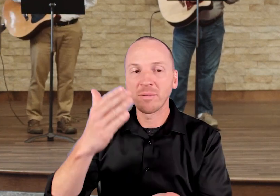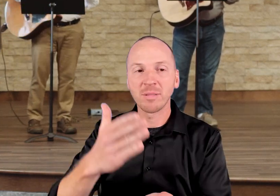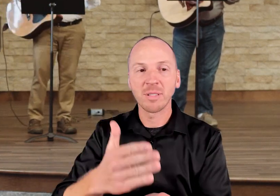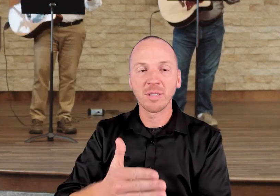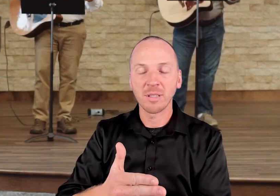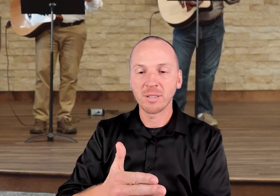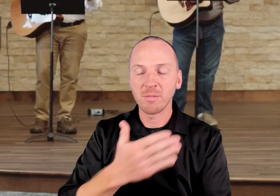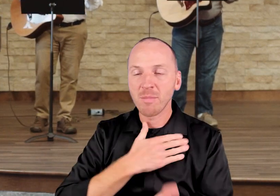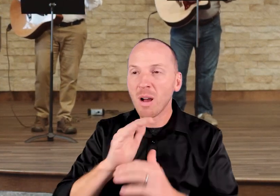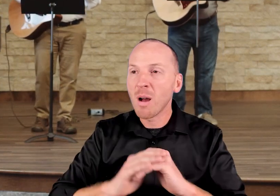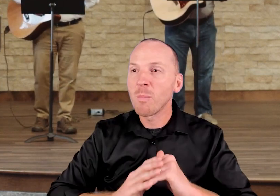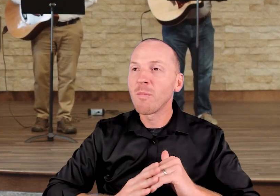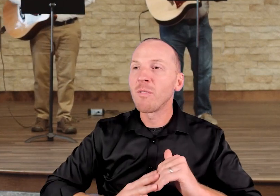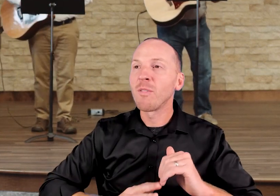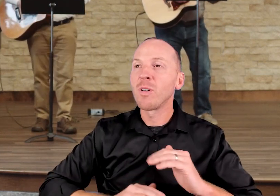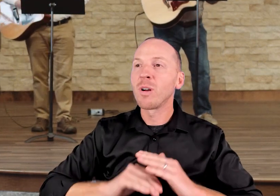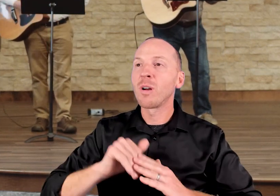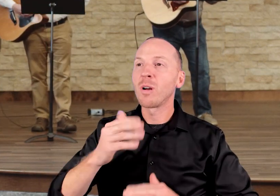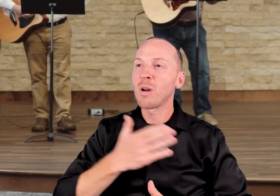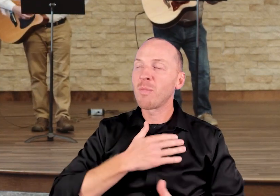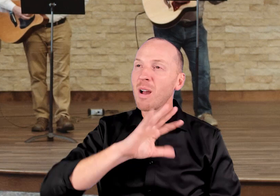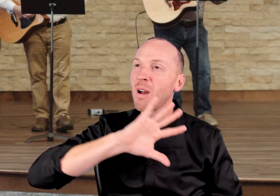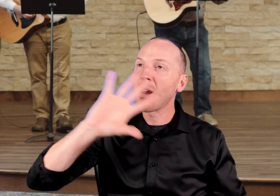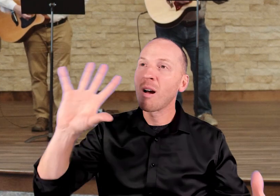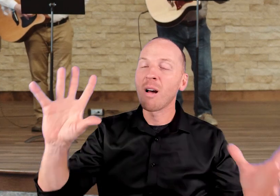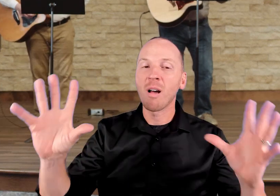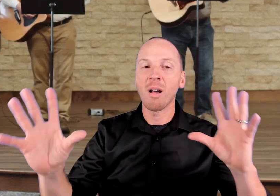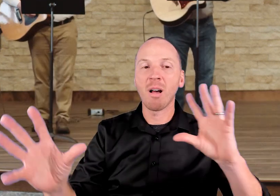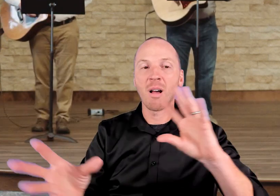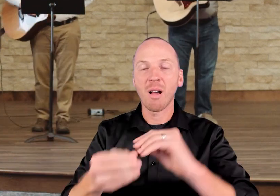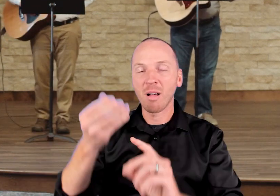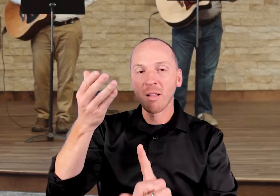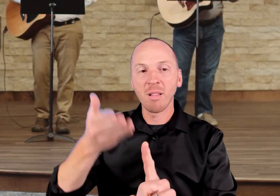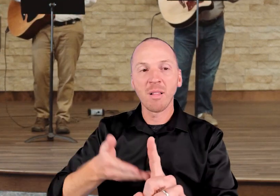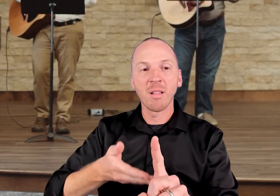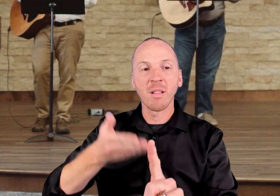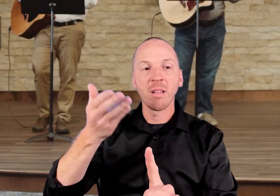My Comforter, my all in all,